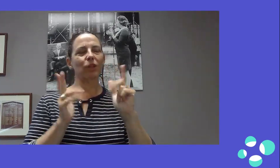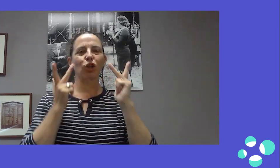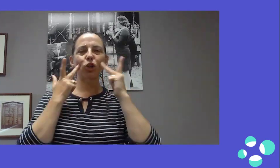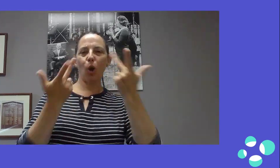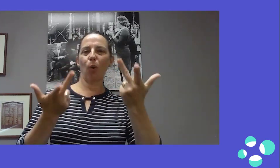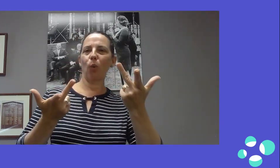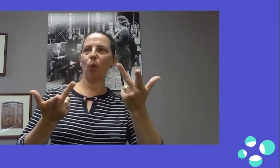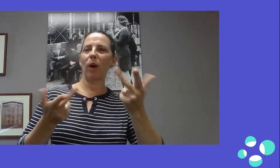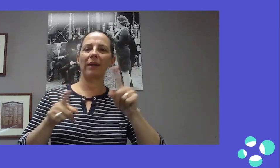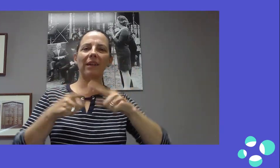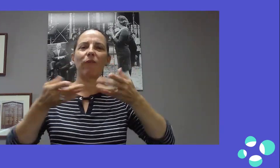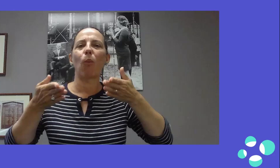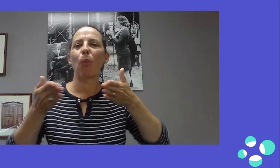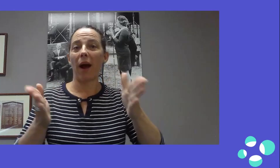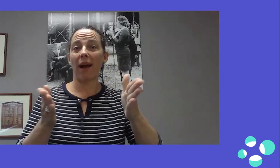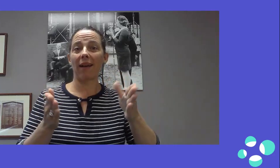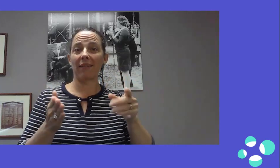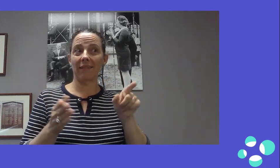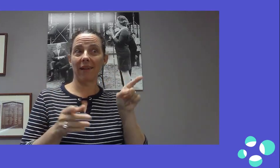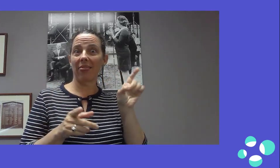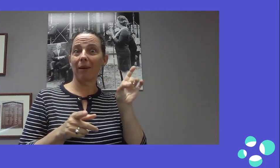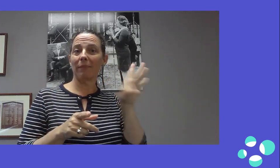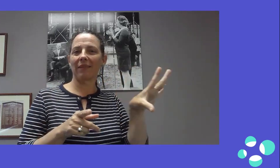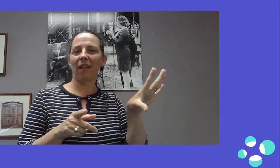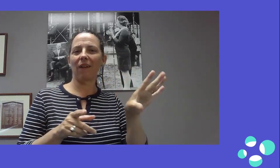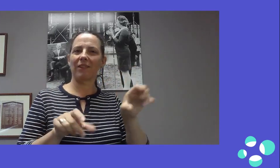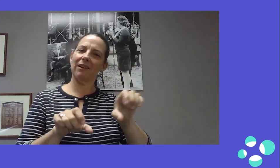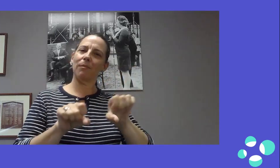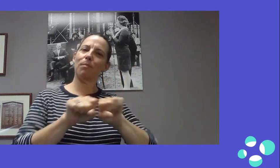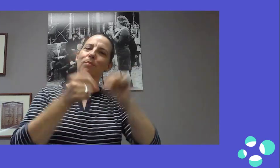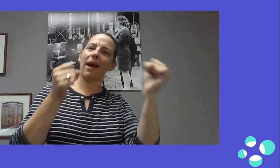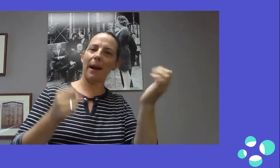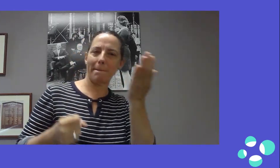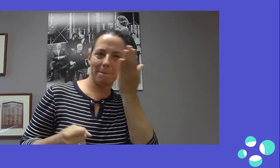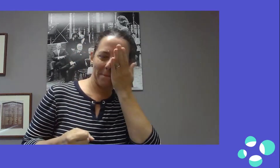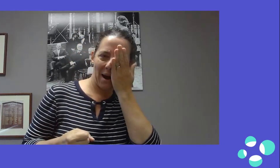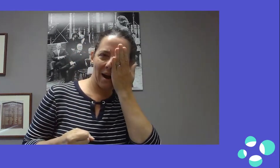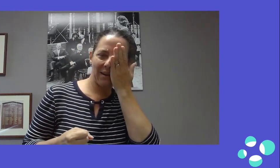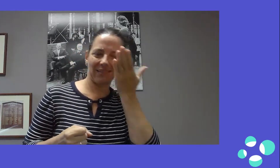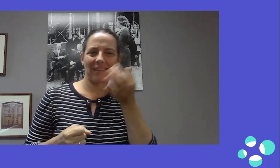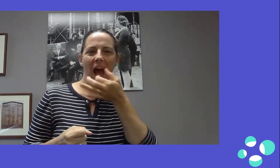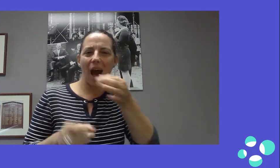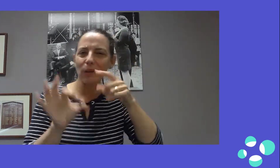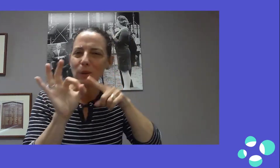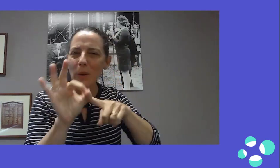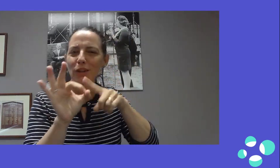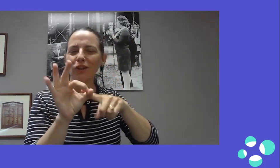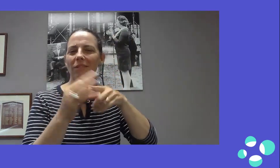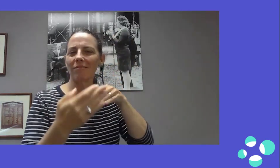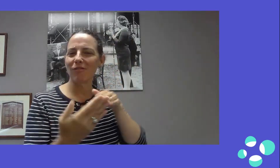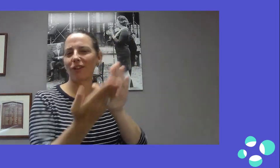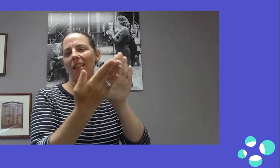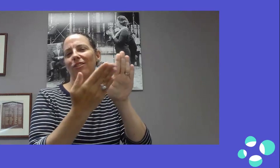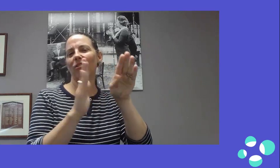different way and in which they break biases. They ask questions, they challenged rules.